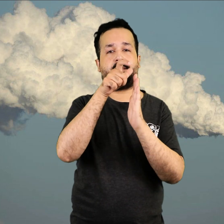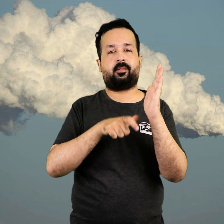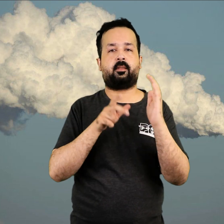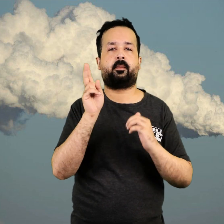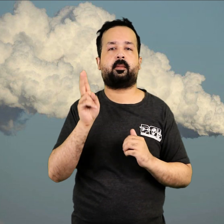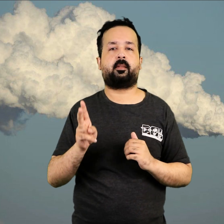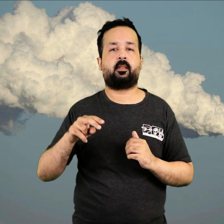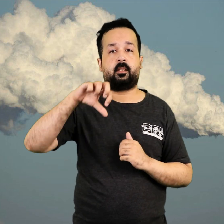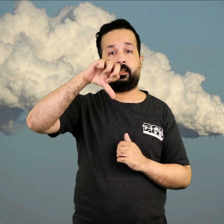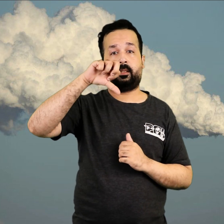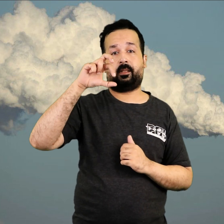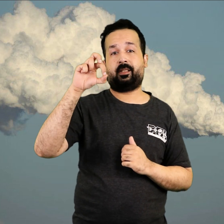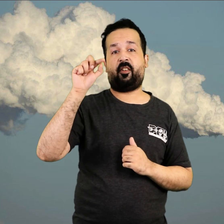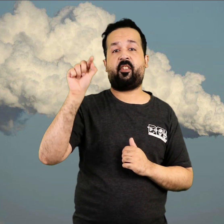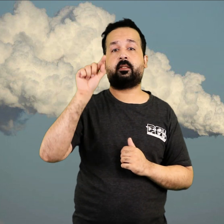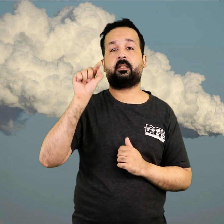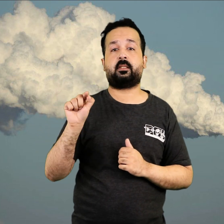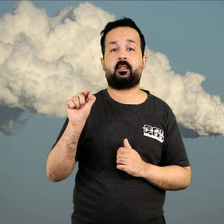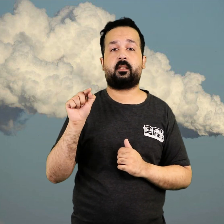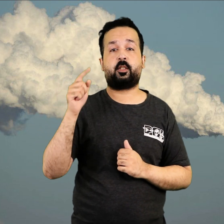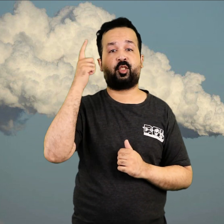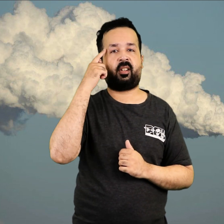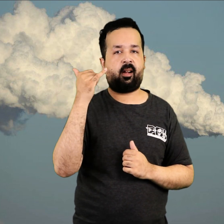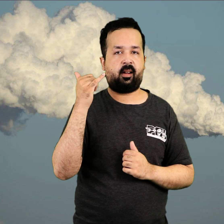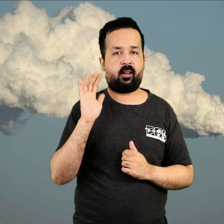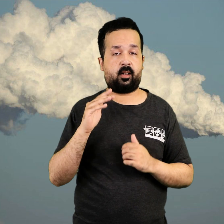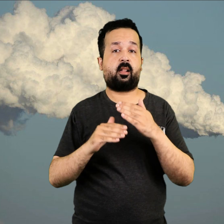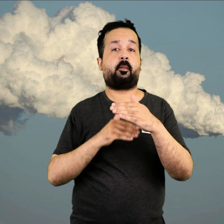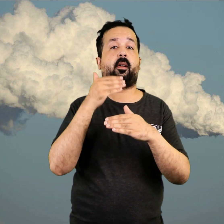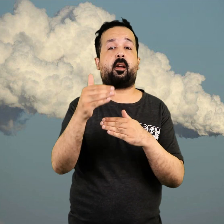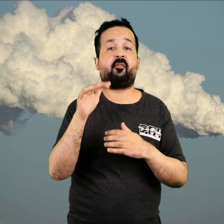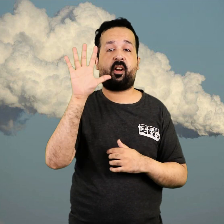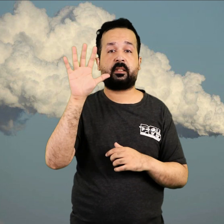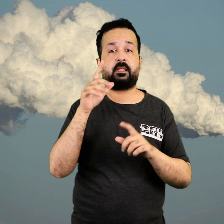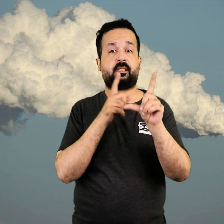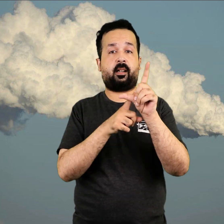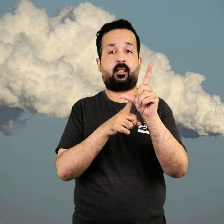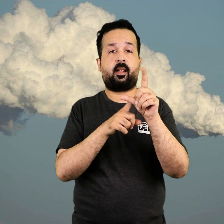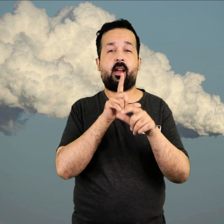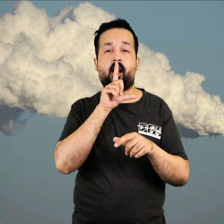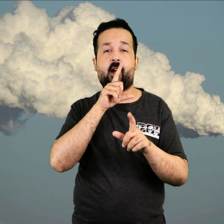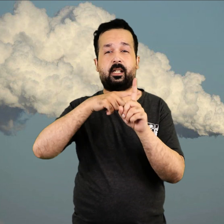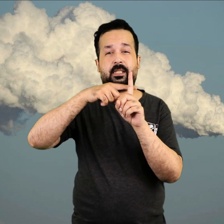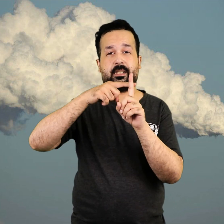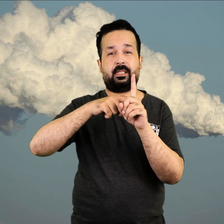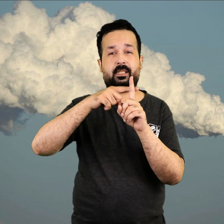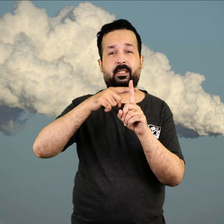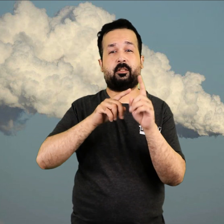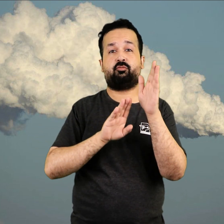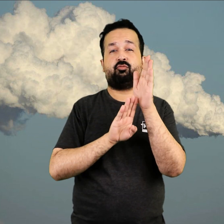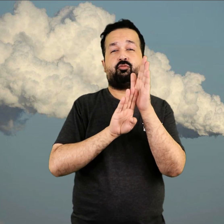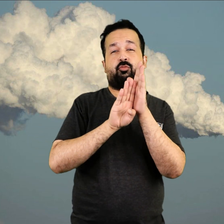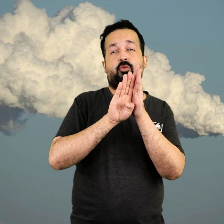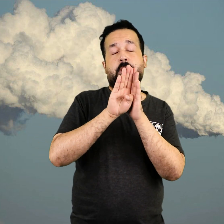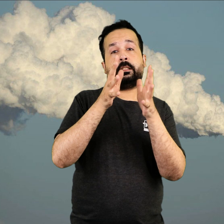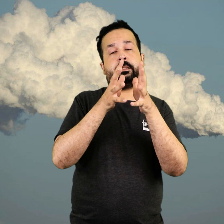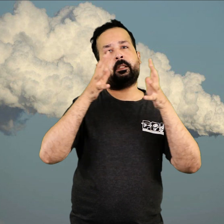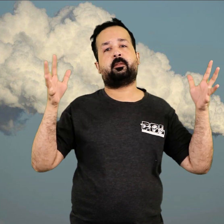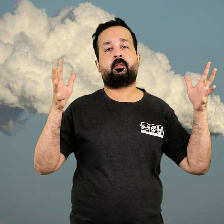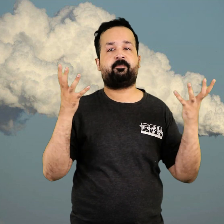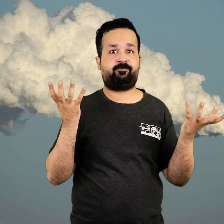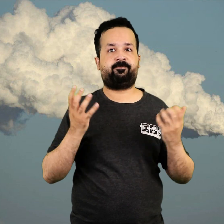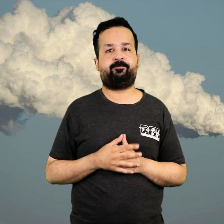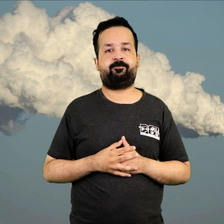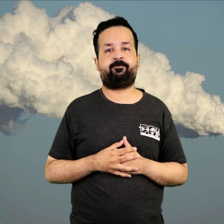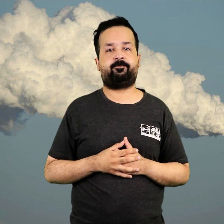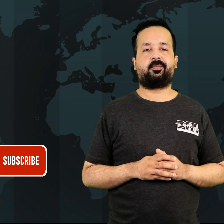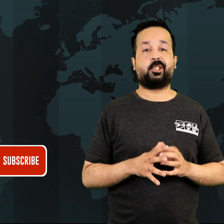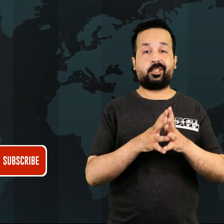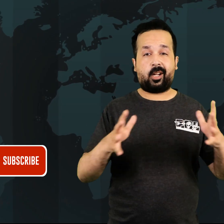According to the agency's research, temperatures are expected to reach record highs in the next five years.